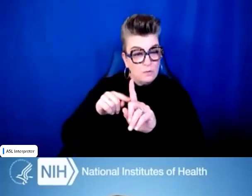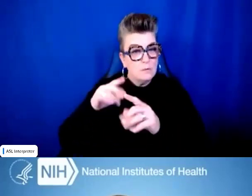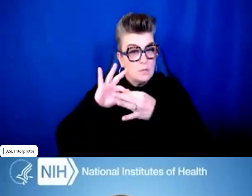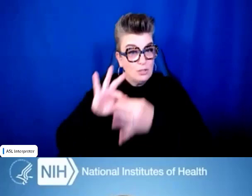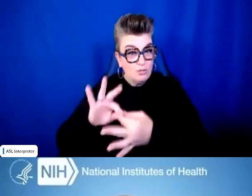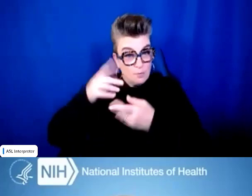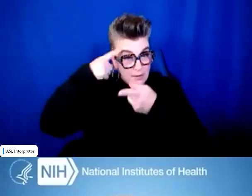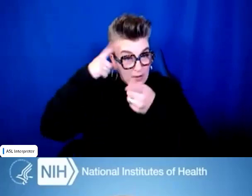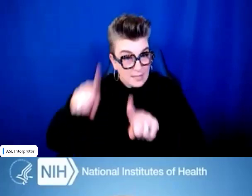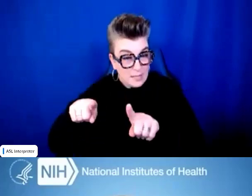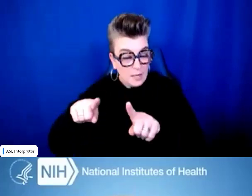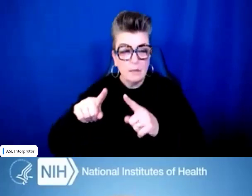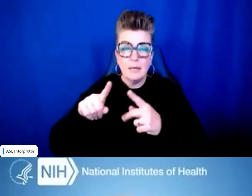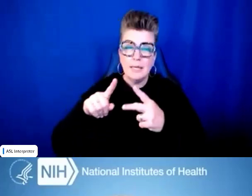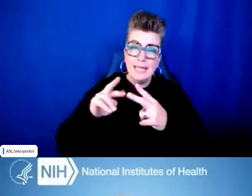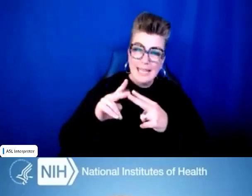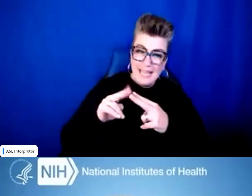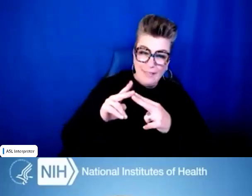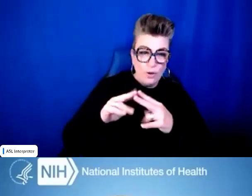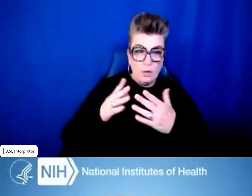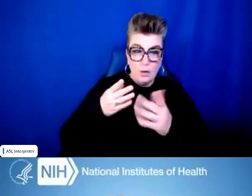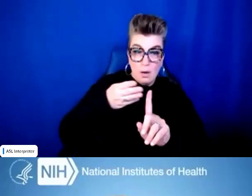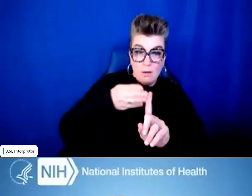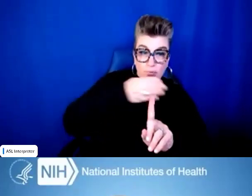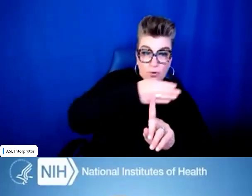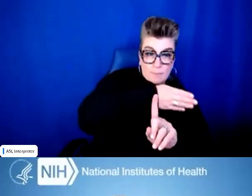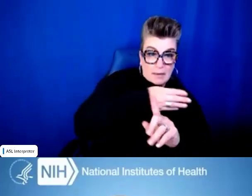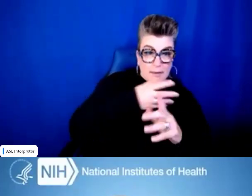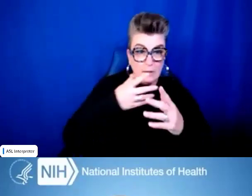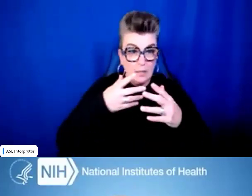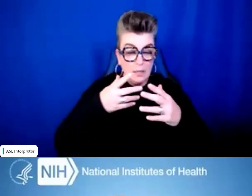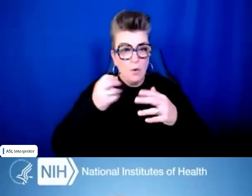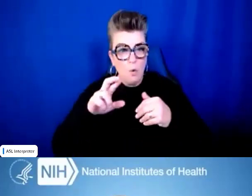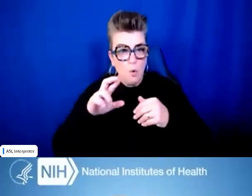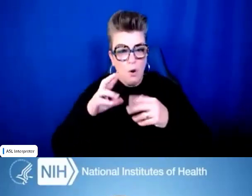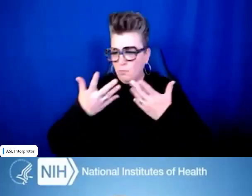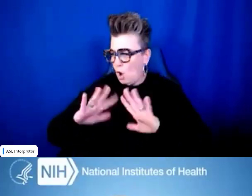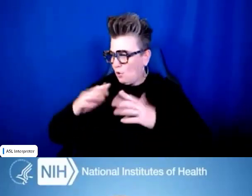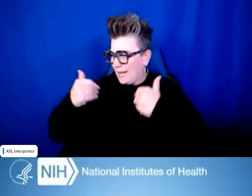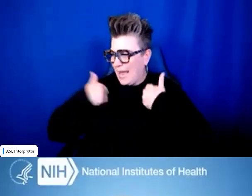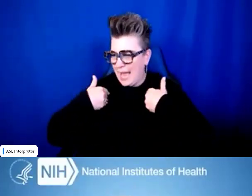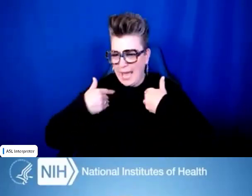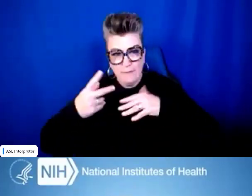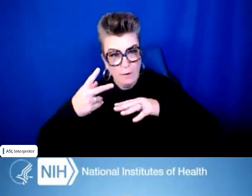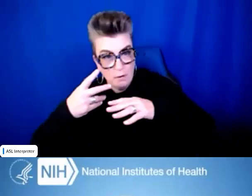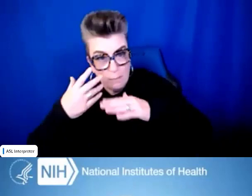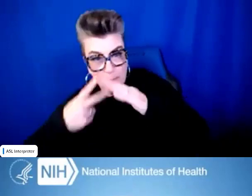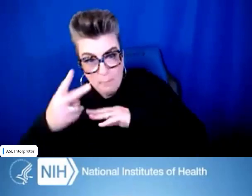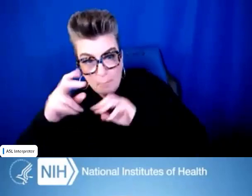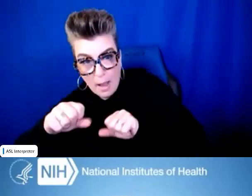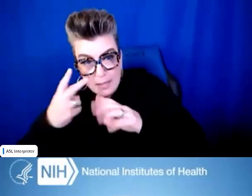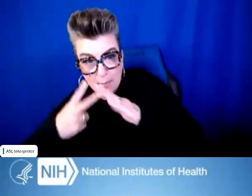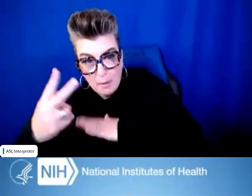either prospectively obtained or from existing informed consent can be, you know, potentially justifiable reasons